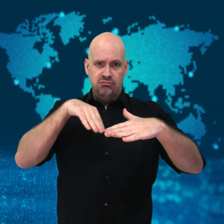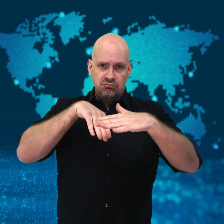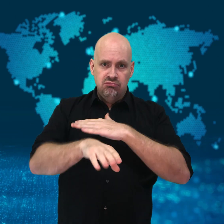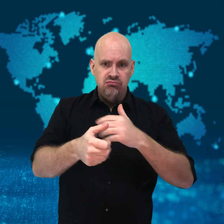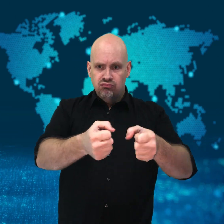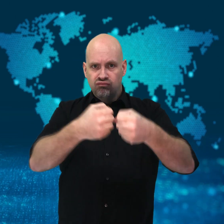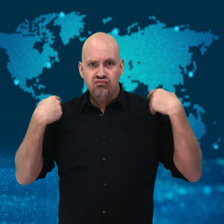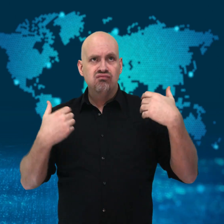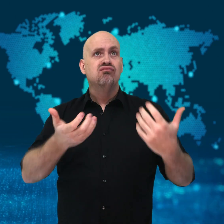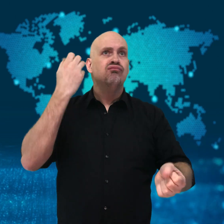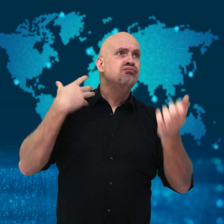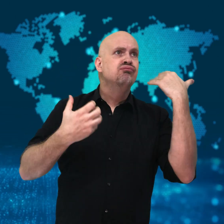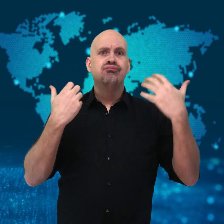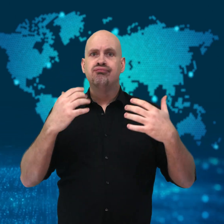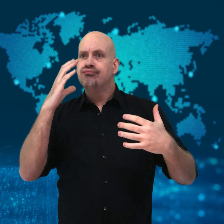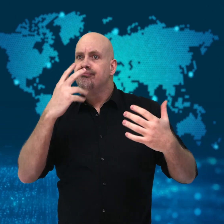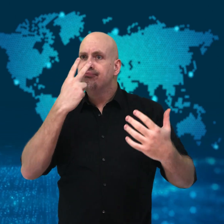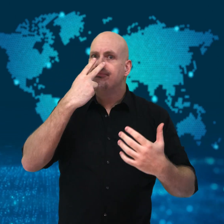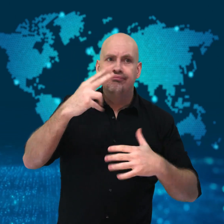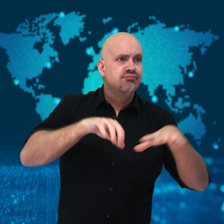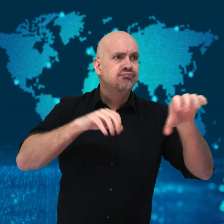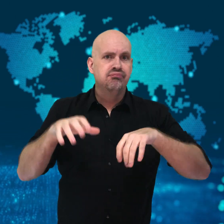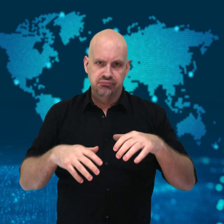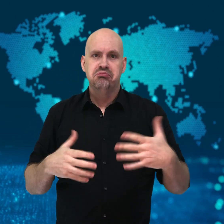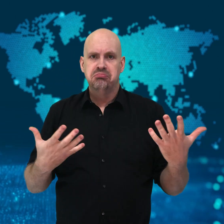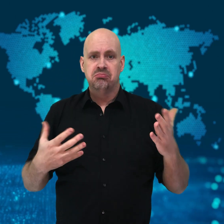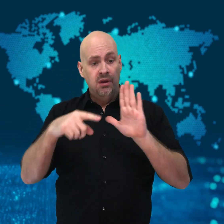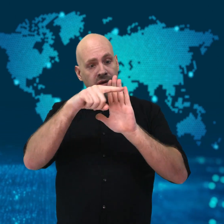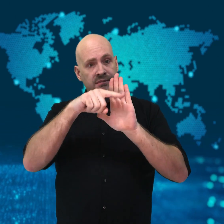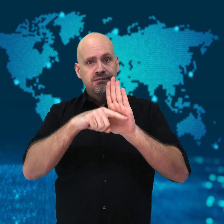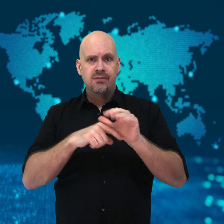without needing court warrants.